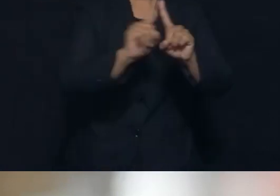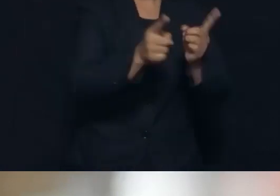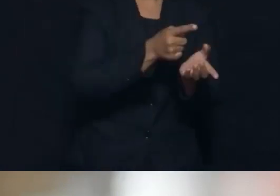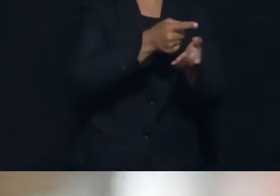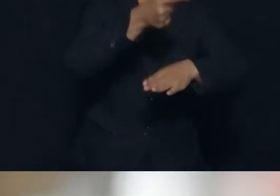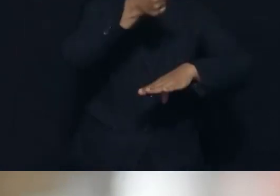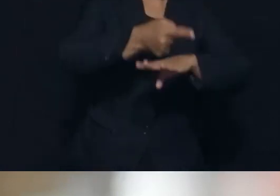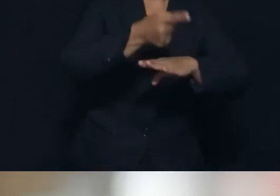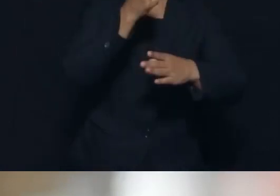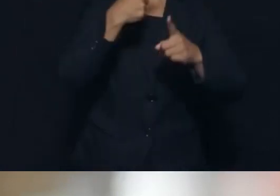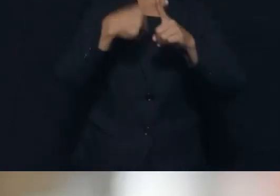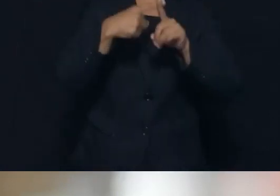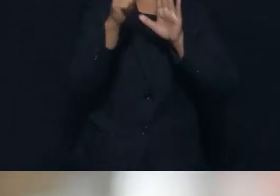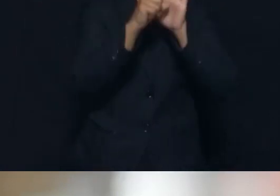in the area of accessibility.